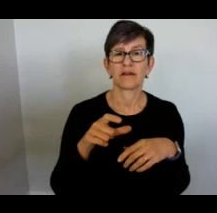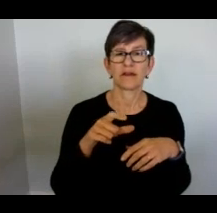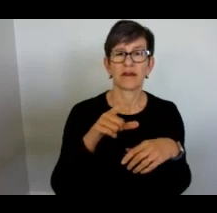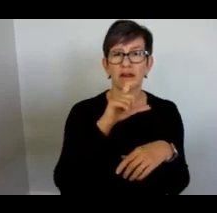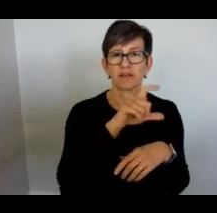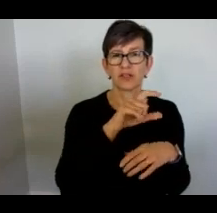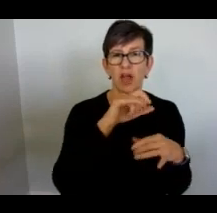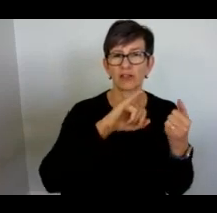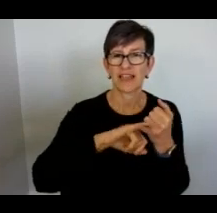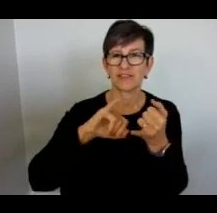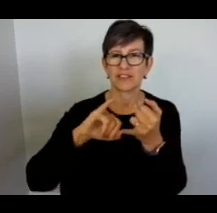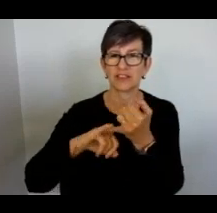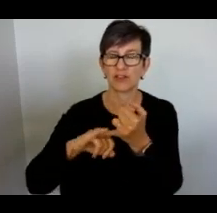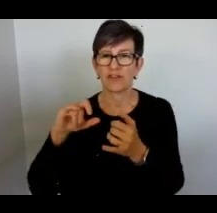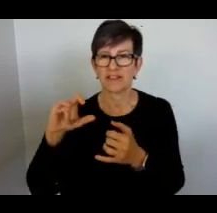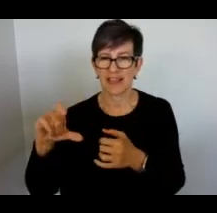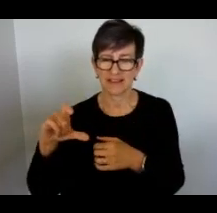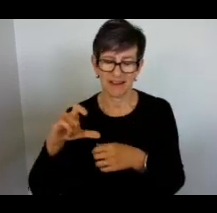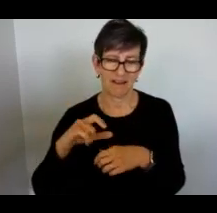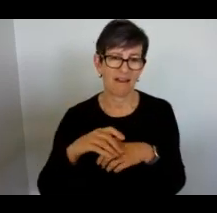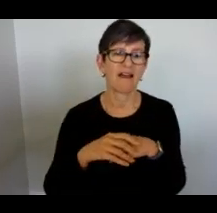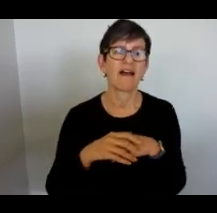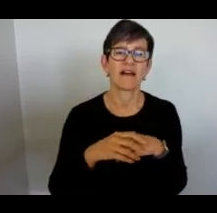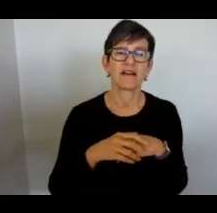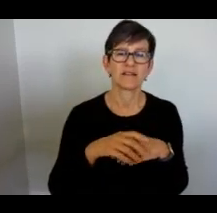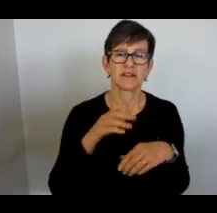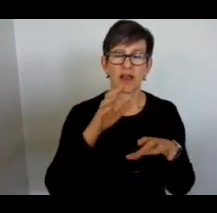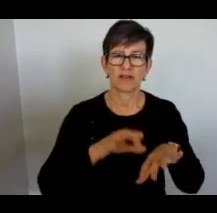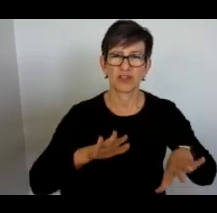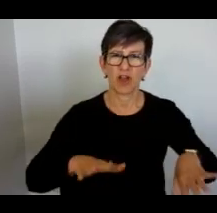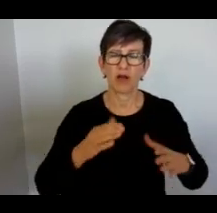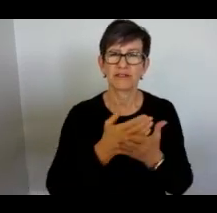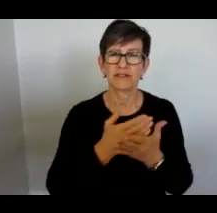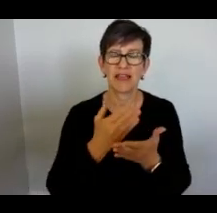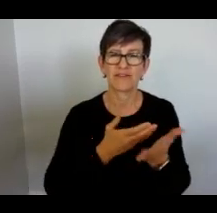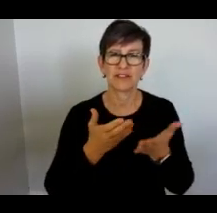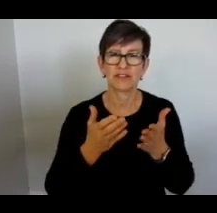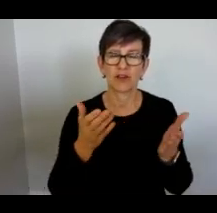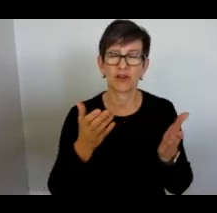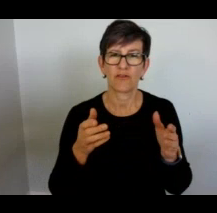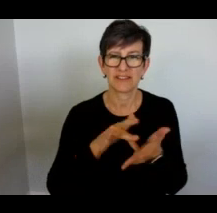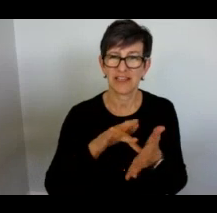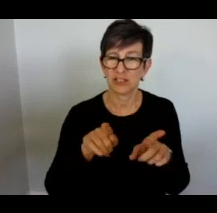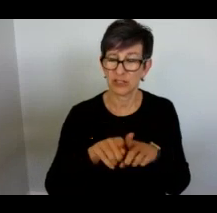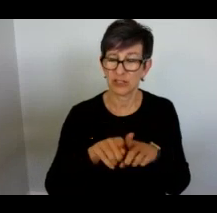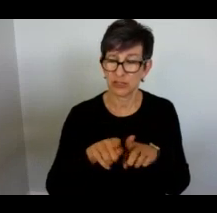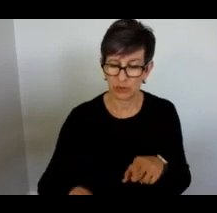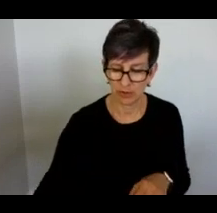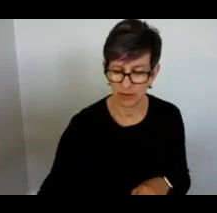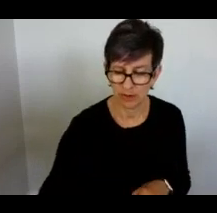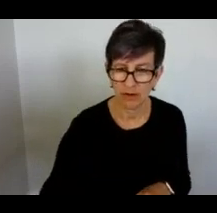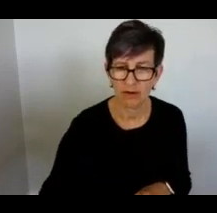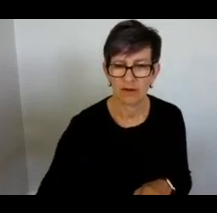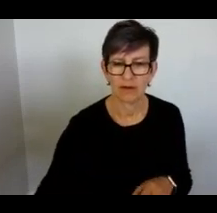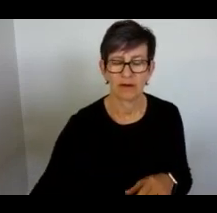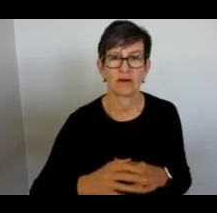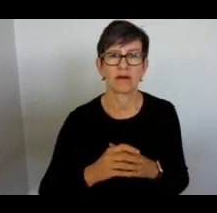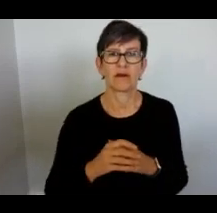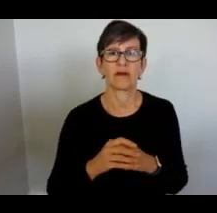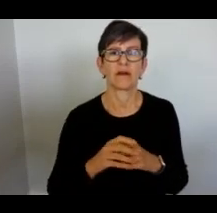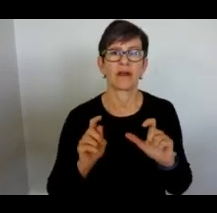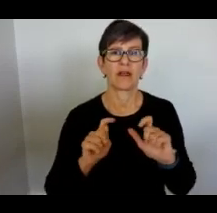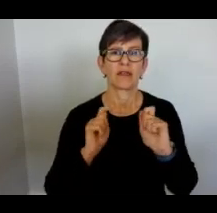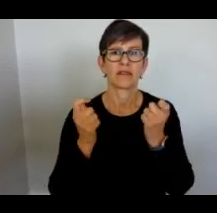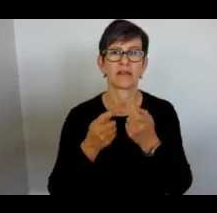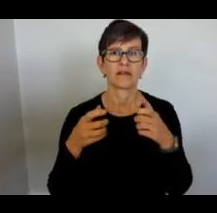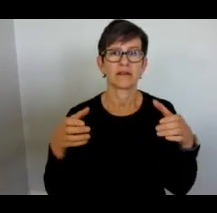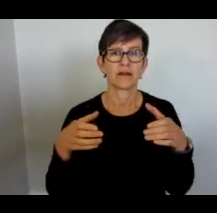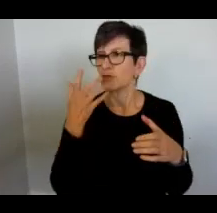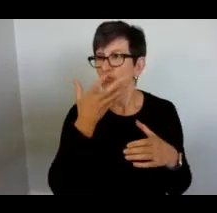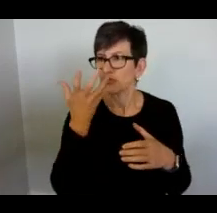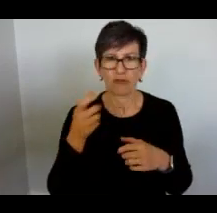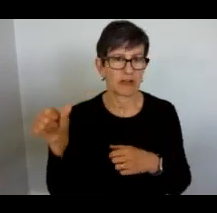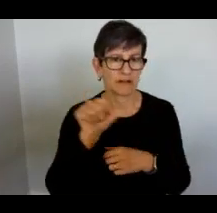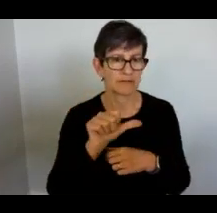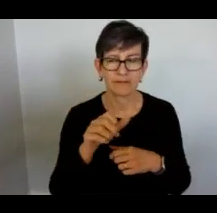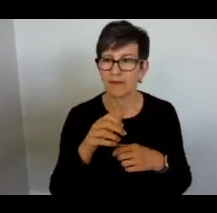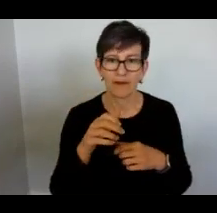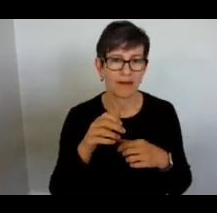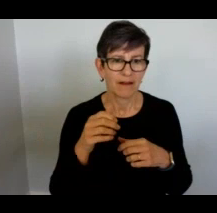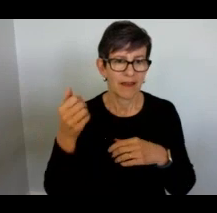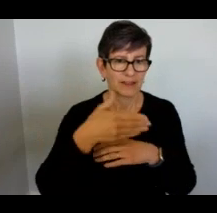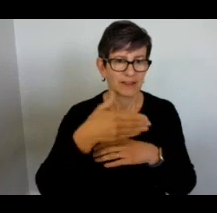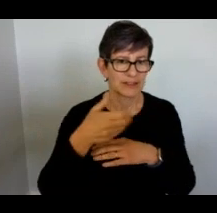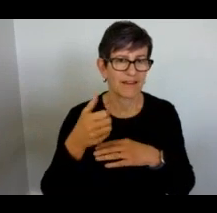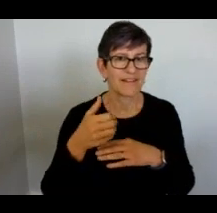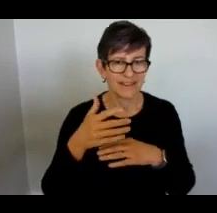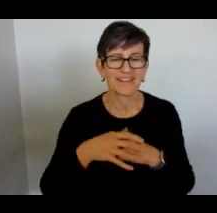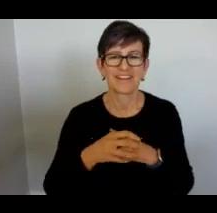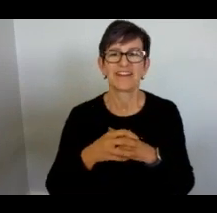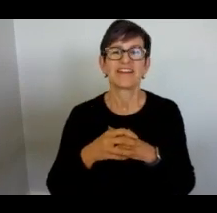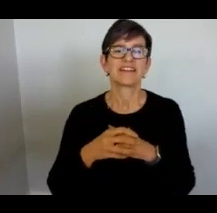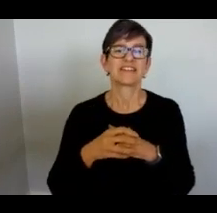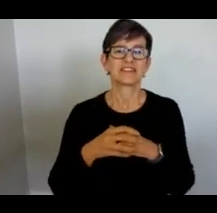spread across QLD. Now, the OCFOS team usually seek emergent orders. You'll see them involved